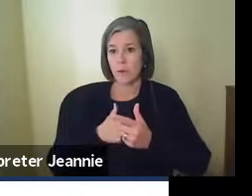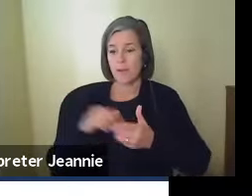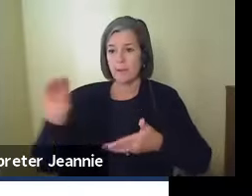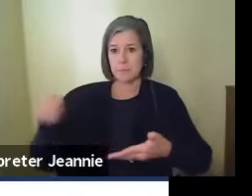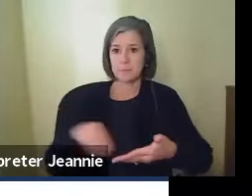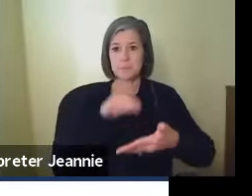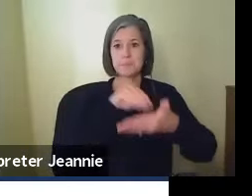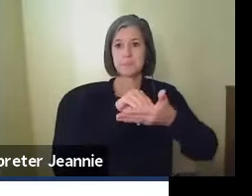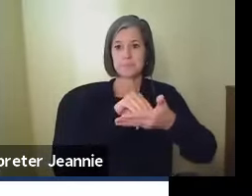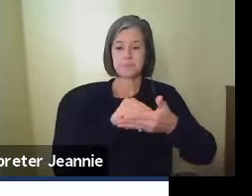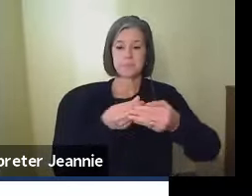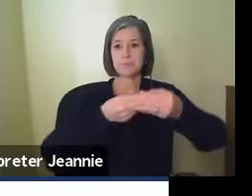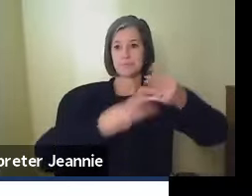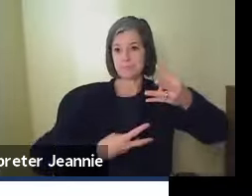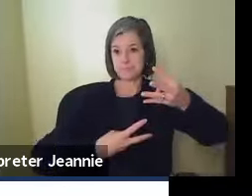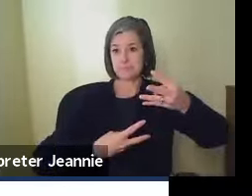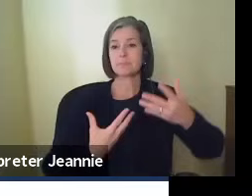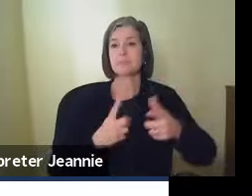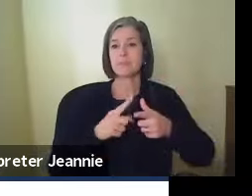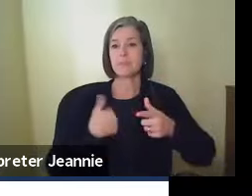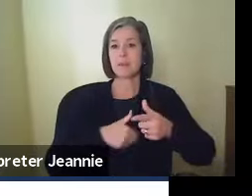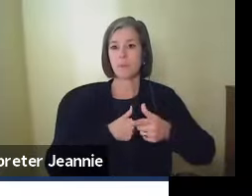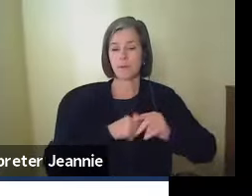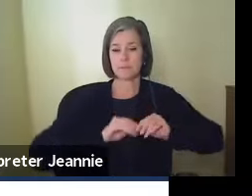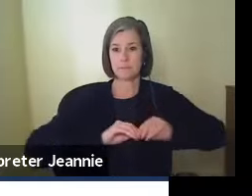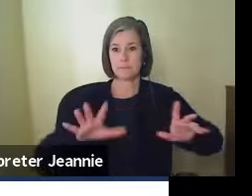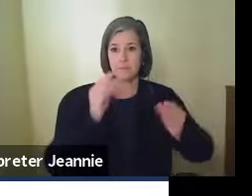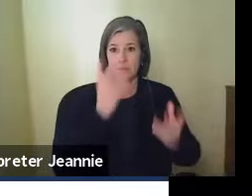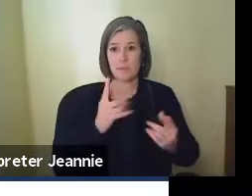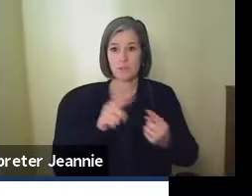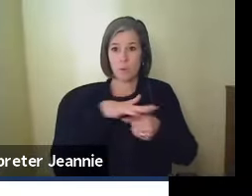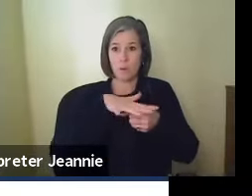hopper essentially and distribute that information out to the local health departments